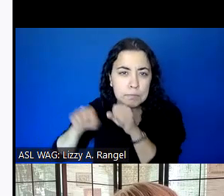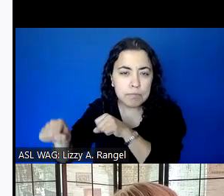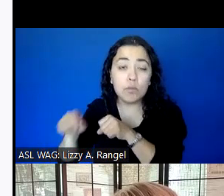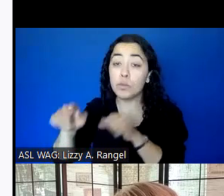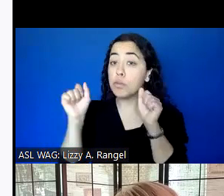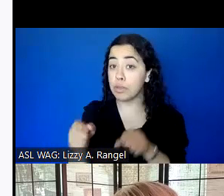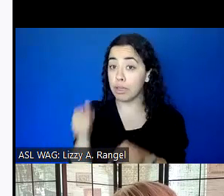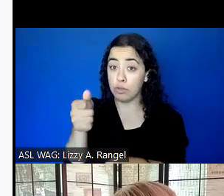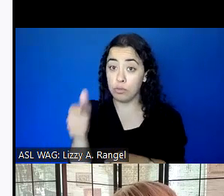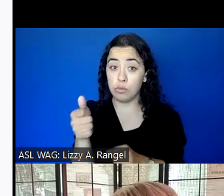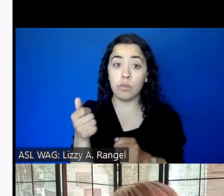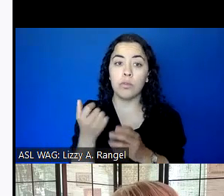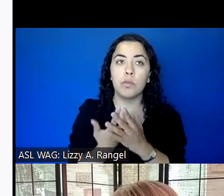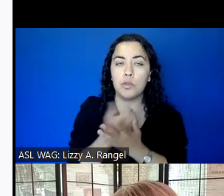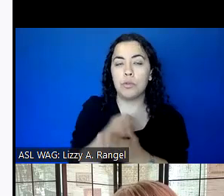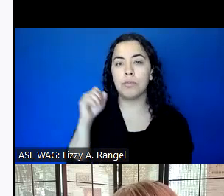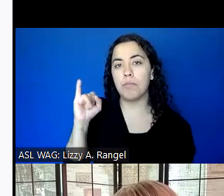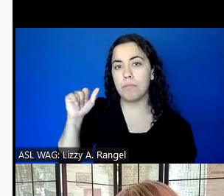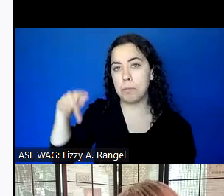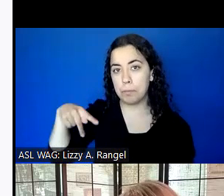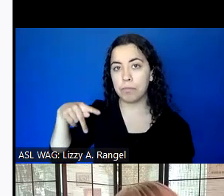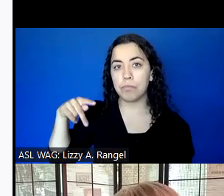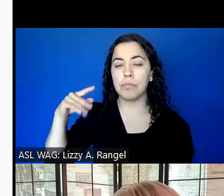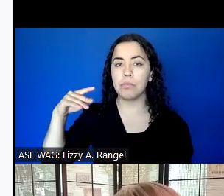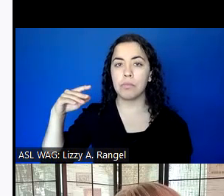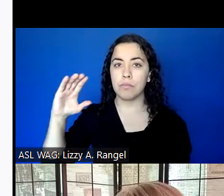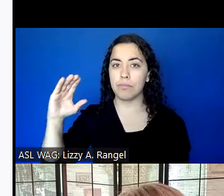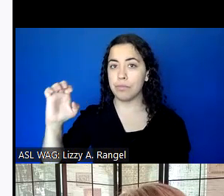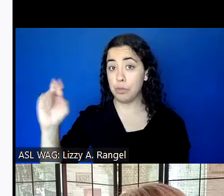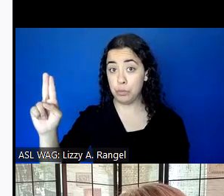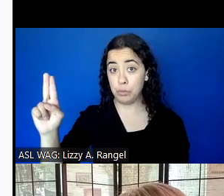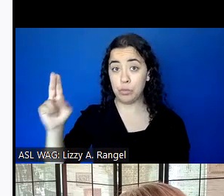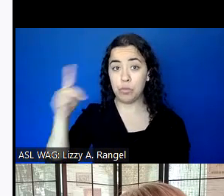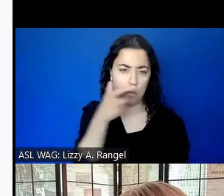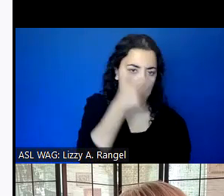for myself as well as others who don't necessarily find a voice in advocacy.